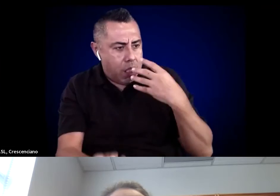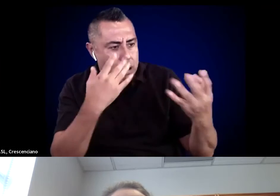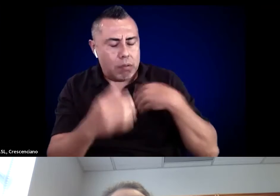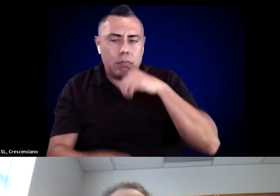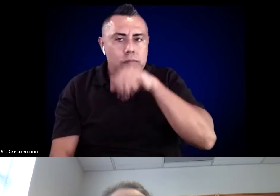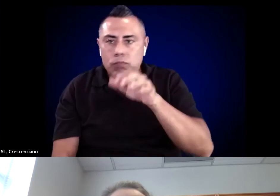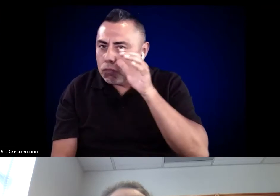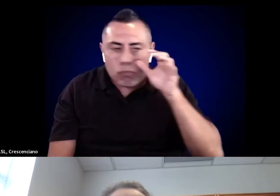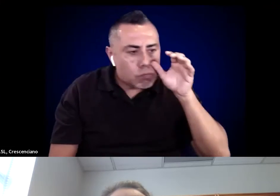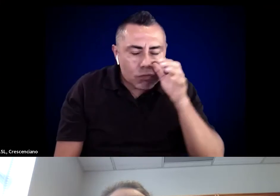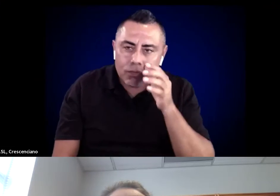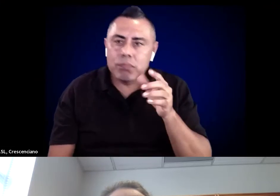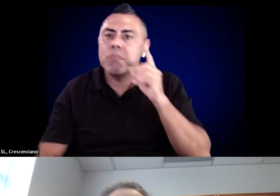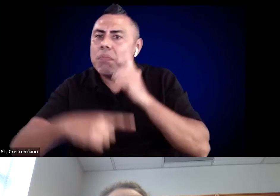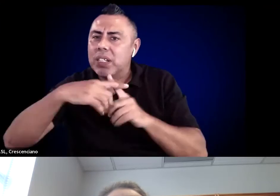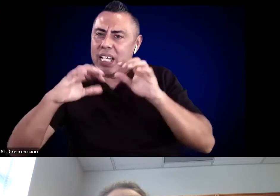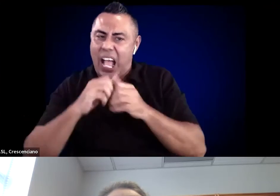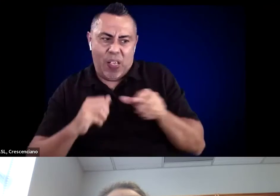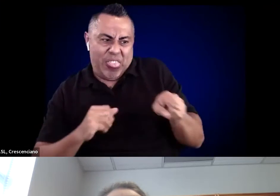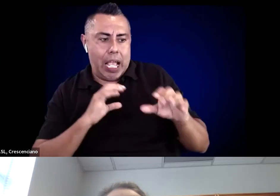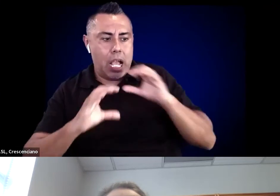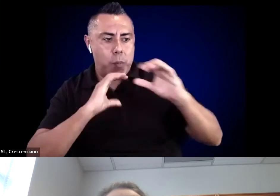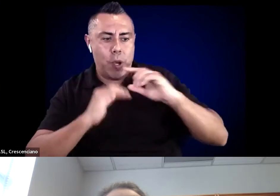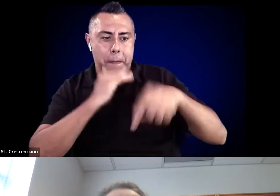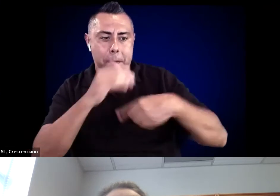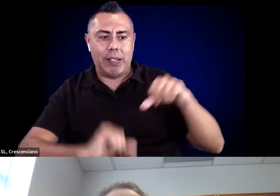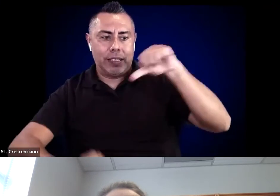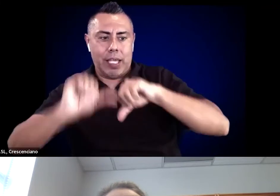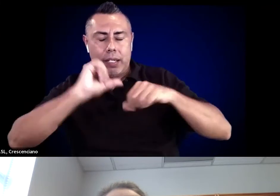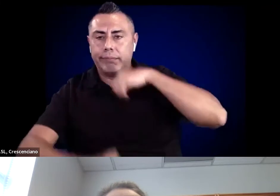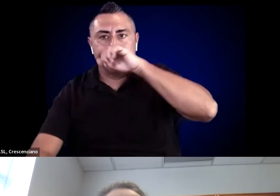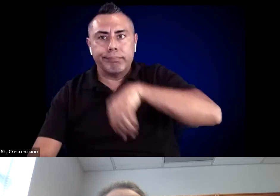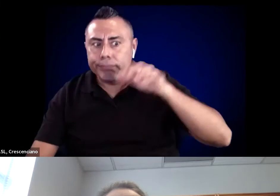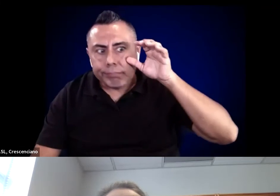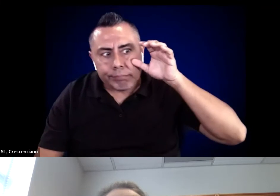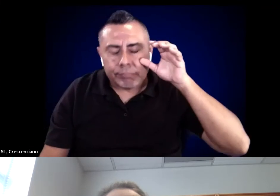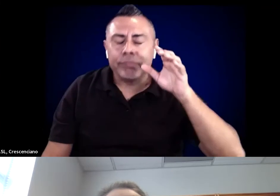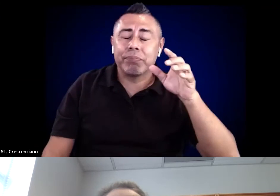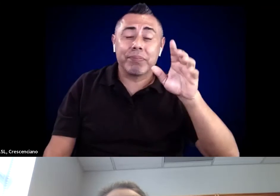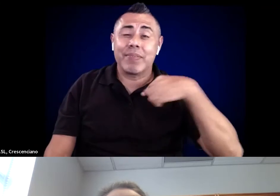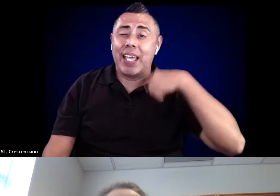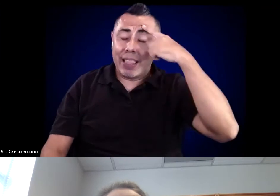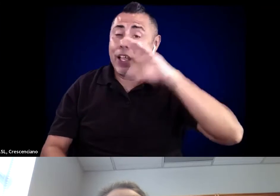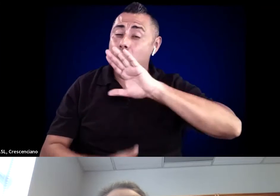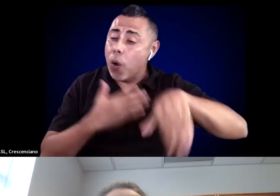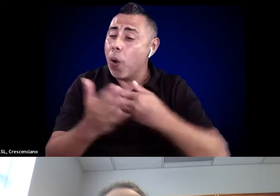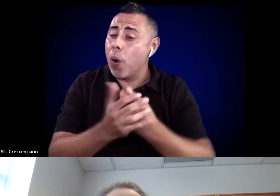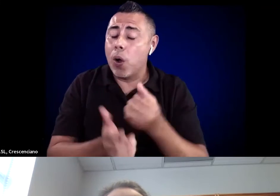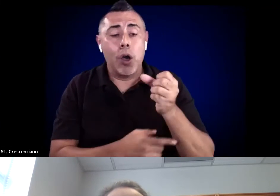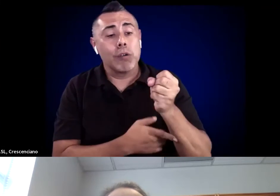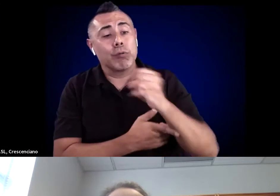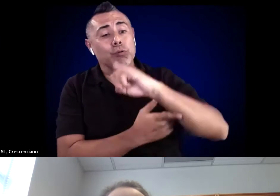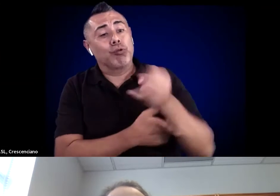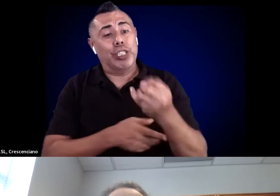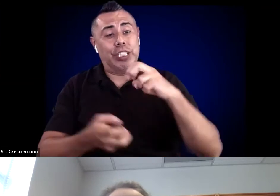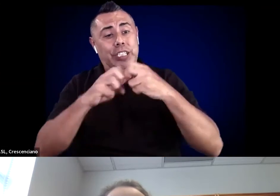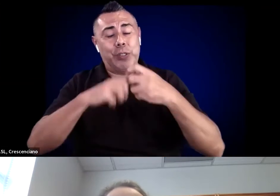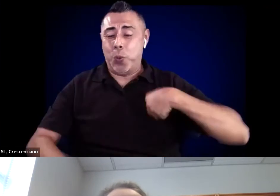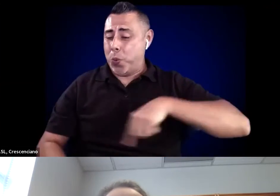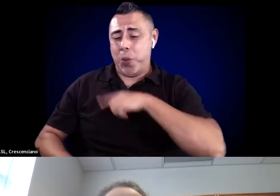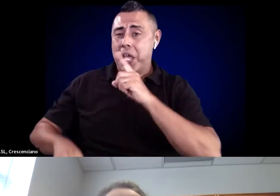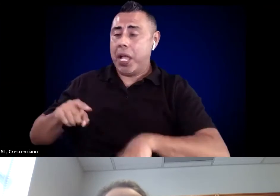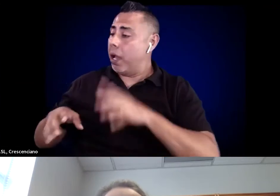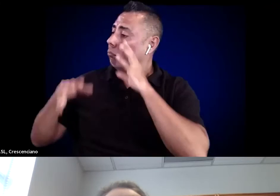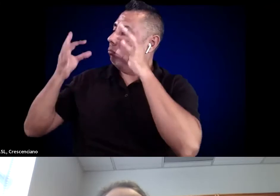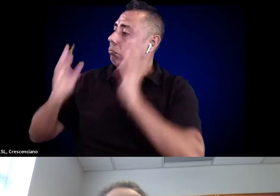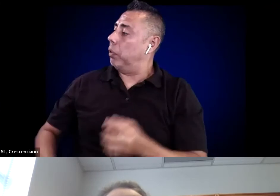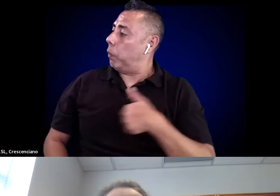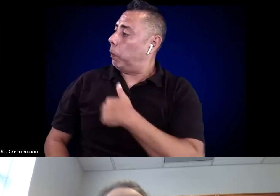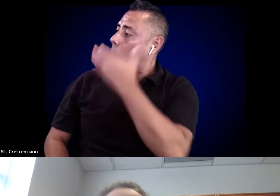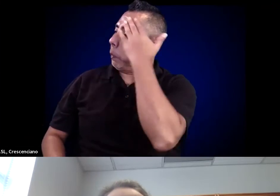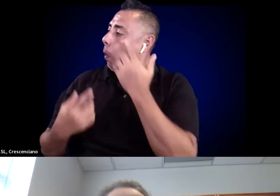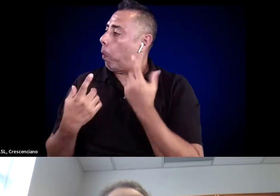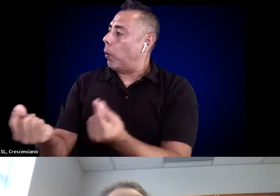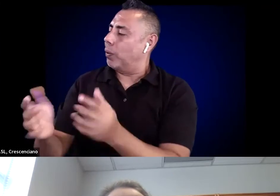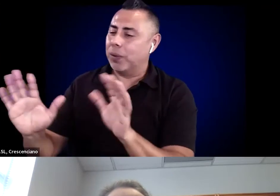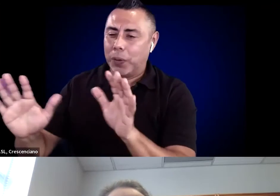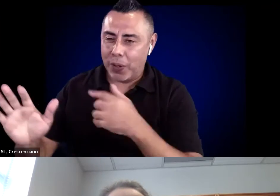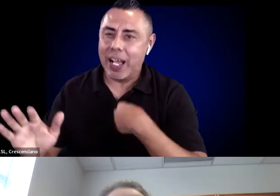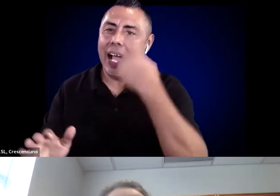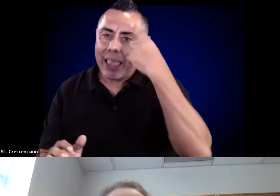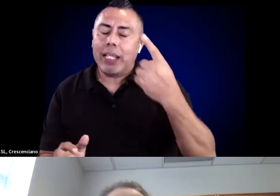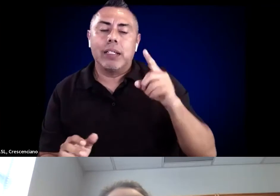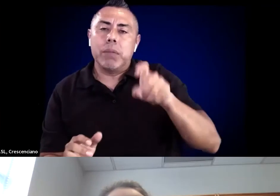Ranya Virk: Um. So I I think that um we shouldn't necessarily kind of you know, for all of these social justice issues assume that we know the best way forward, I think, collecting information and being very, you know, intentional about what we do is very important.